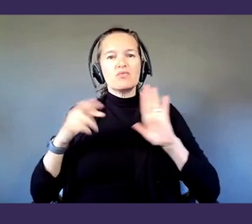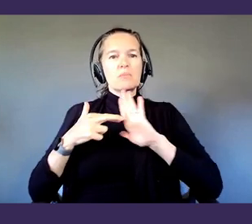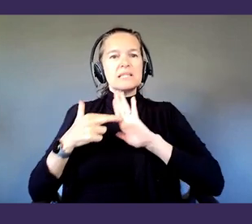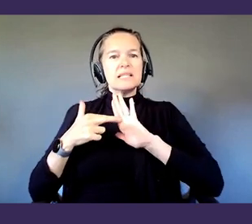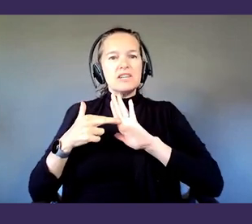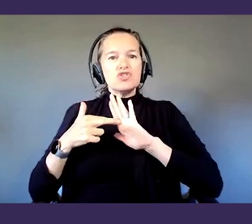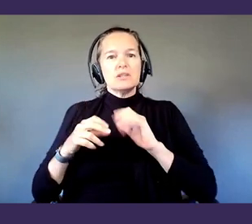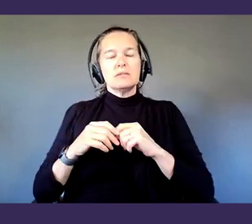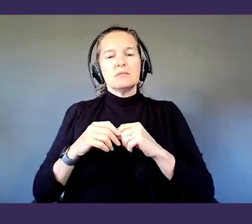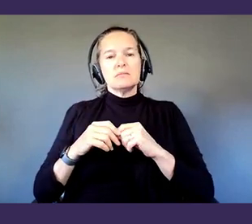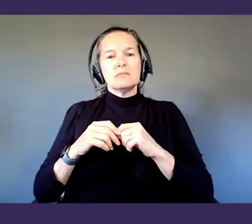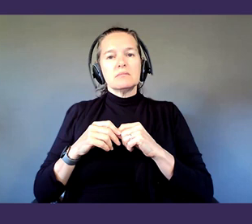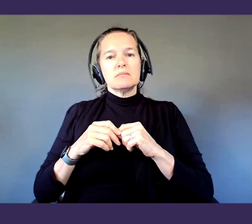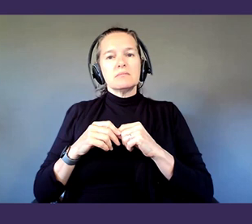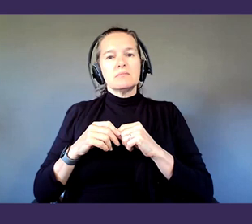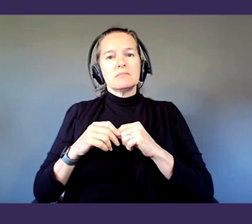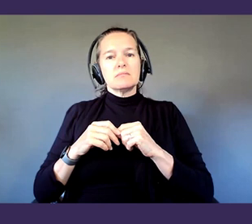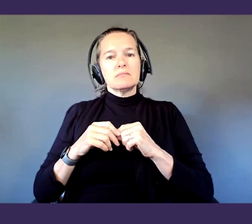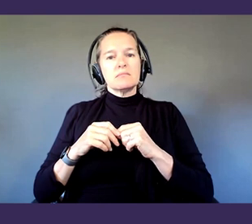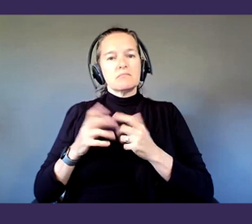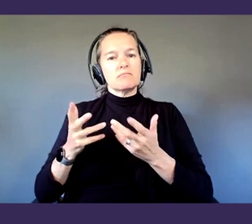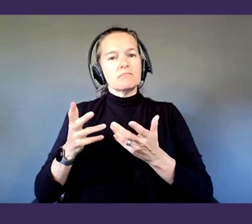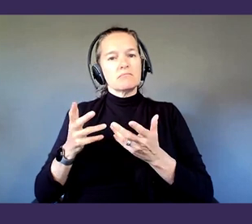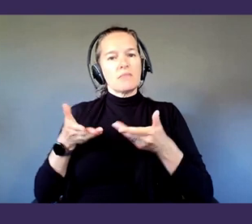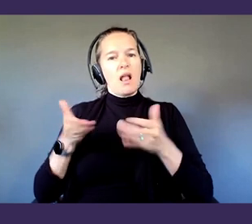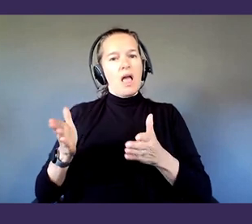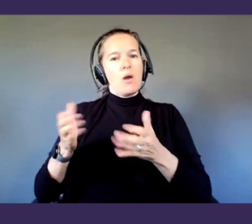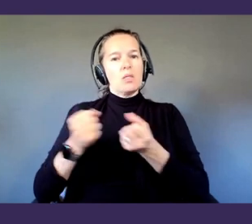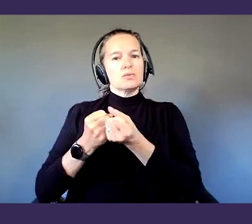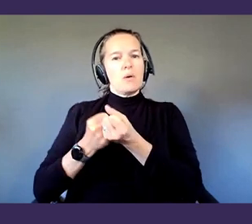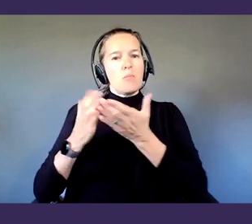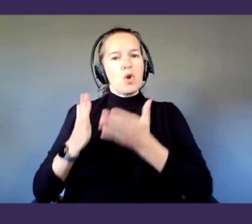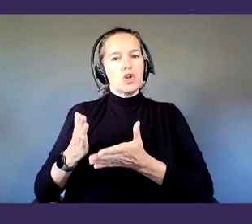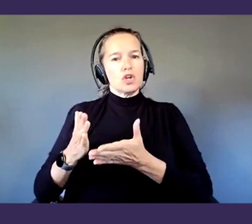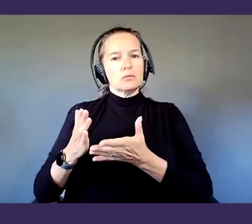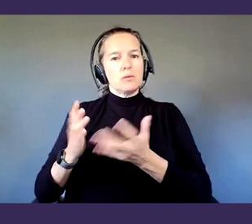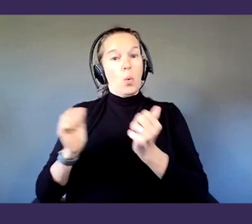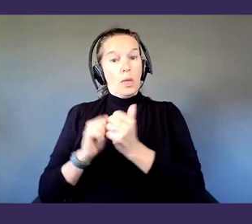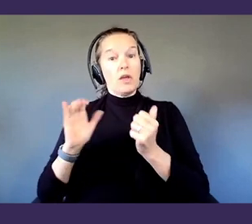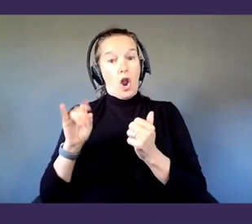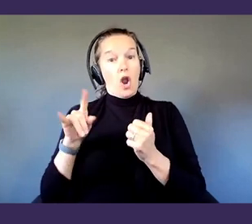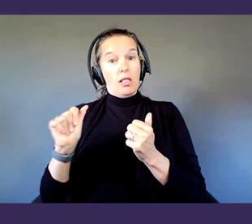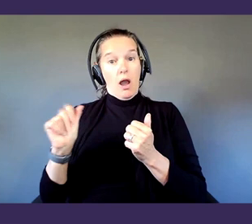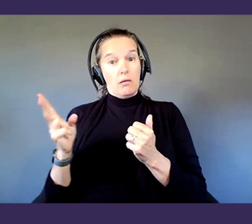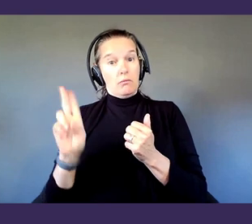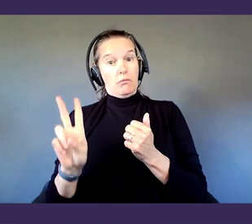that entitles the supporter in tandem with Karla to speak on her behalf